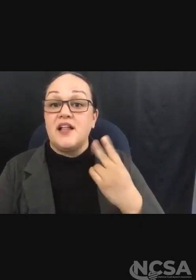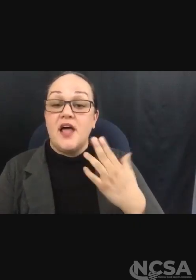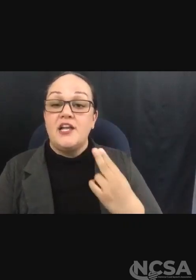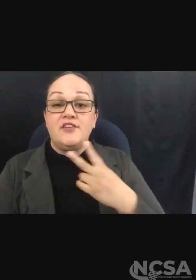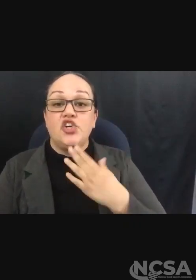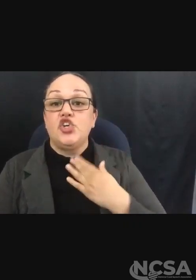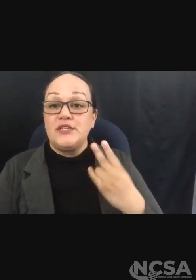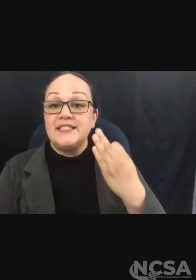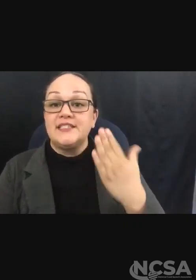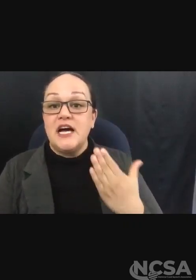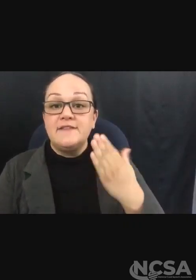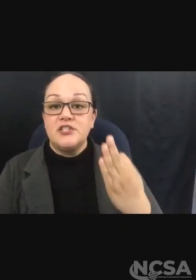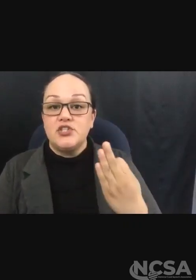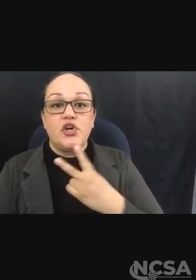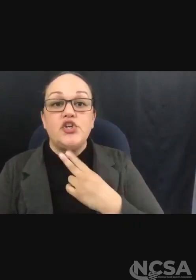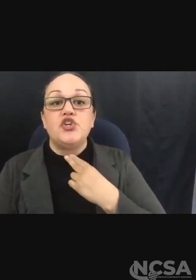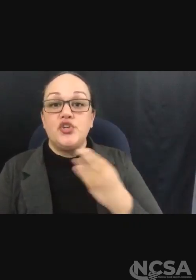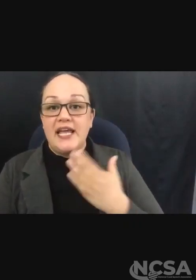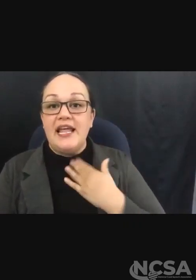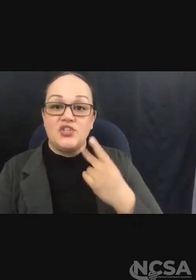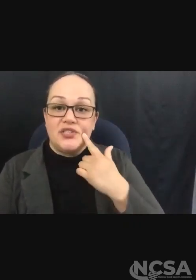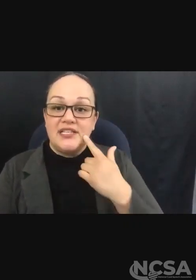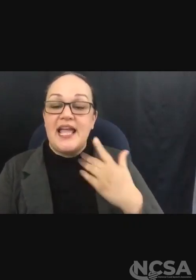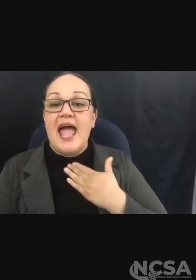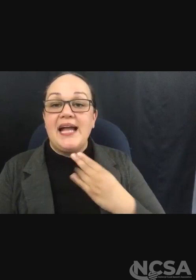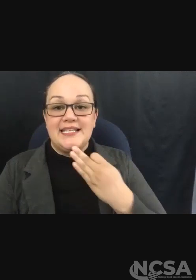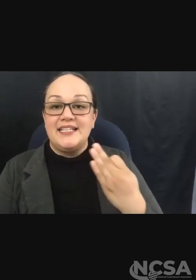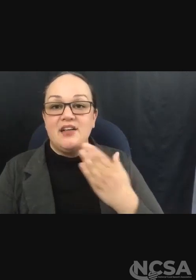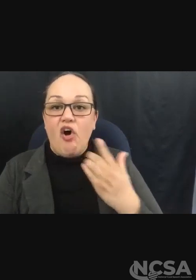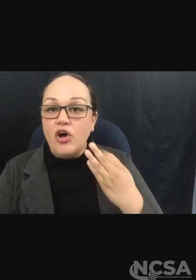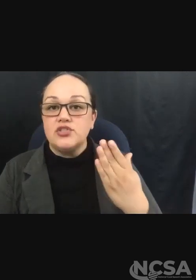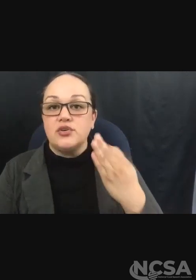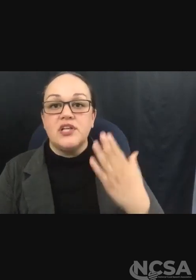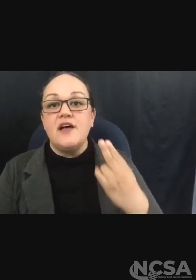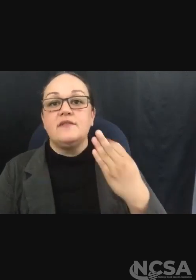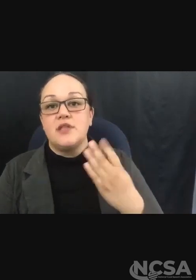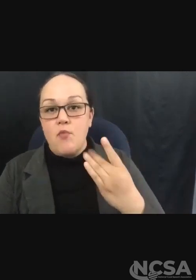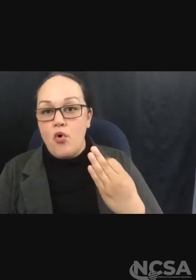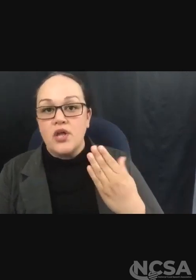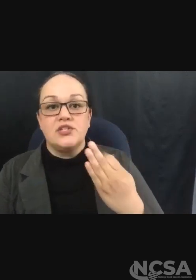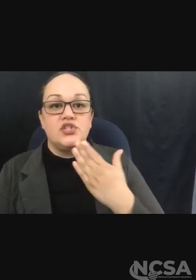So you can actually access all sorts of supports for learning to cue online.